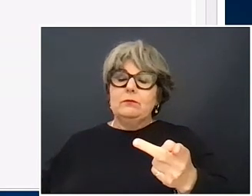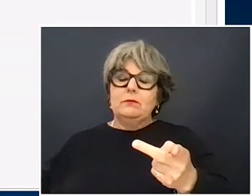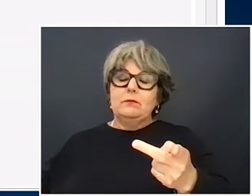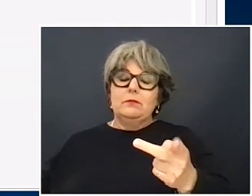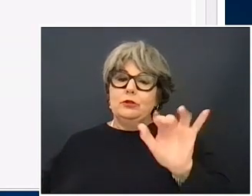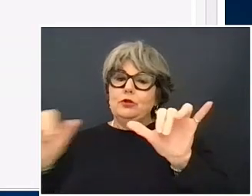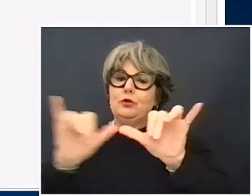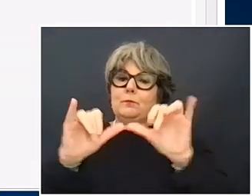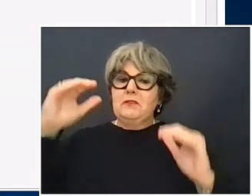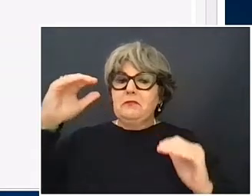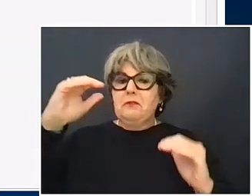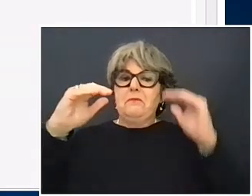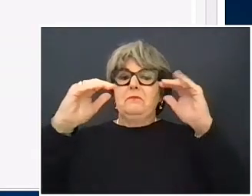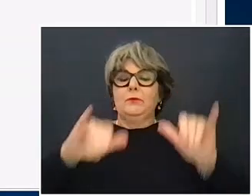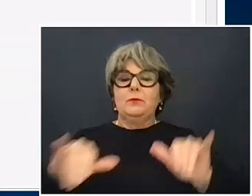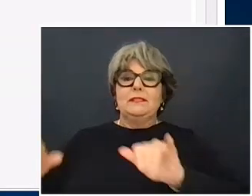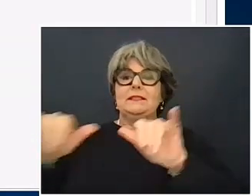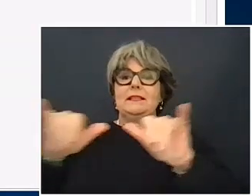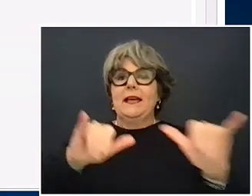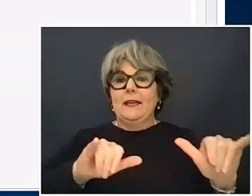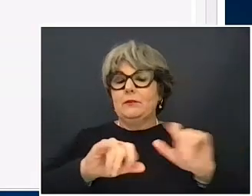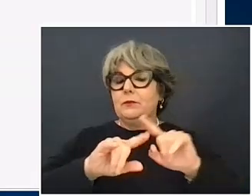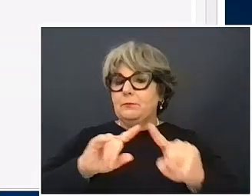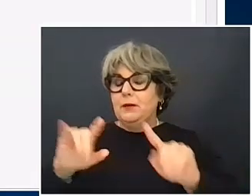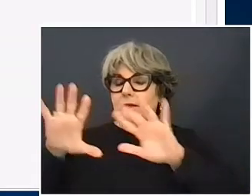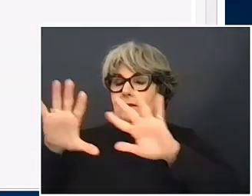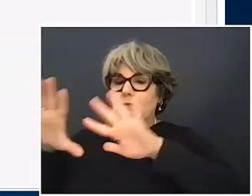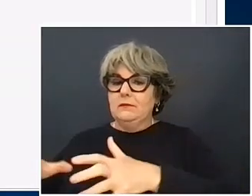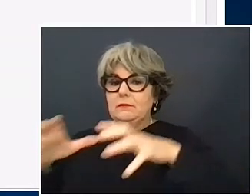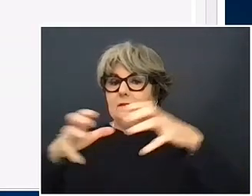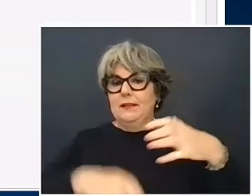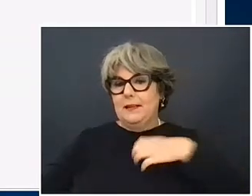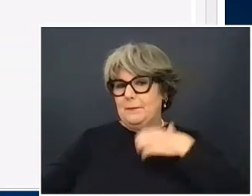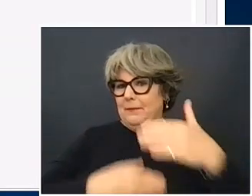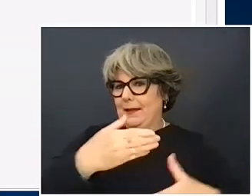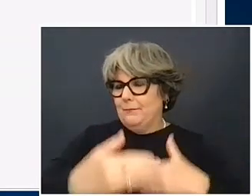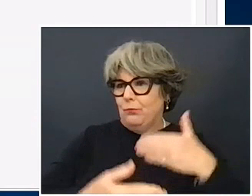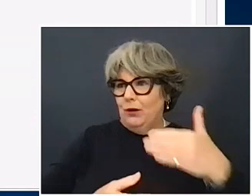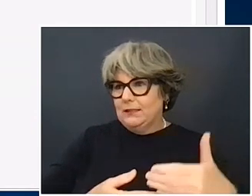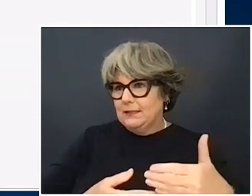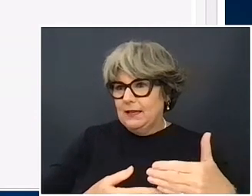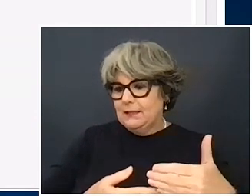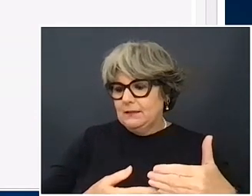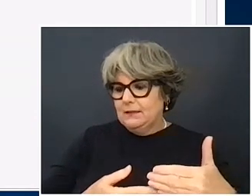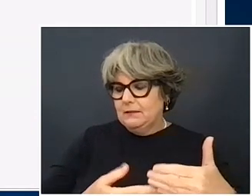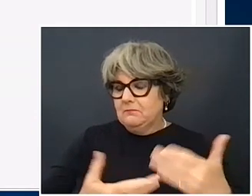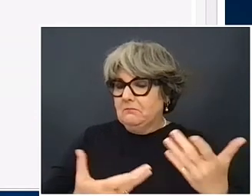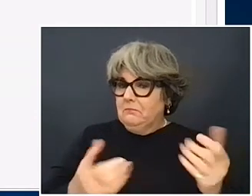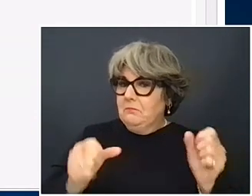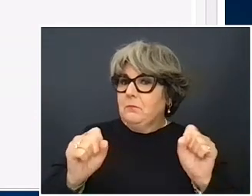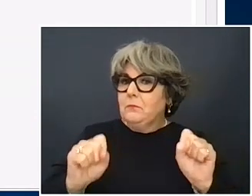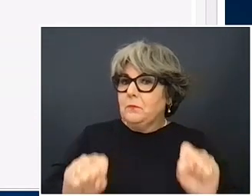But lumping those into the complaint process could be disorganizing and